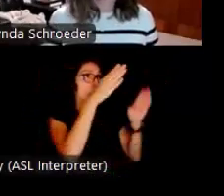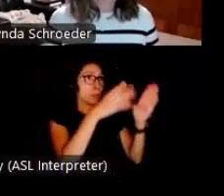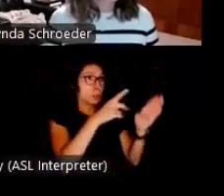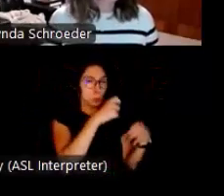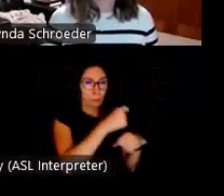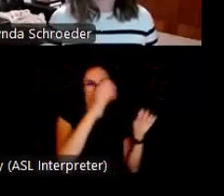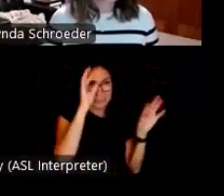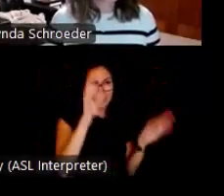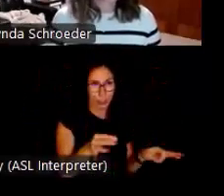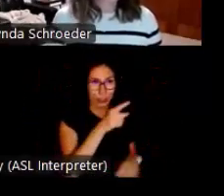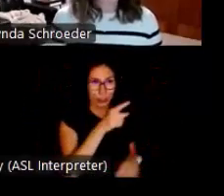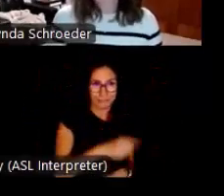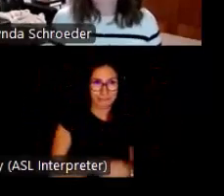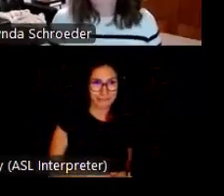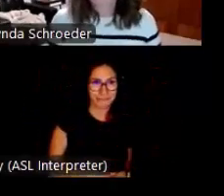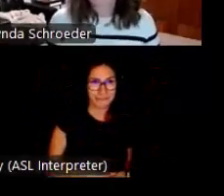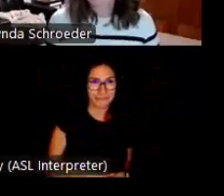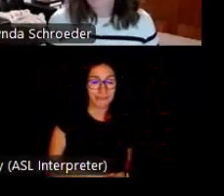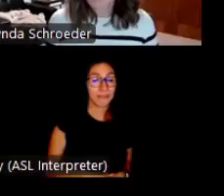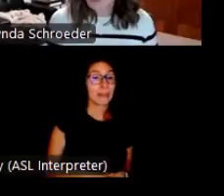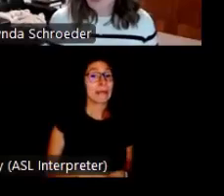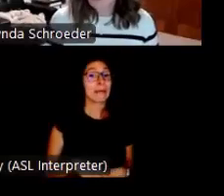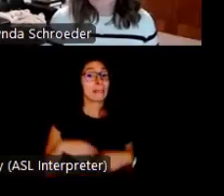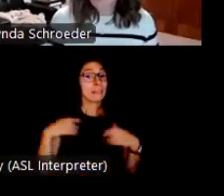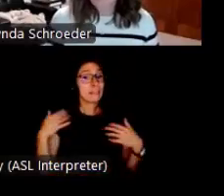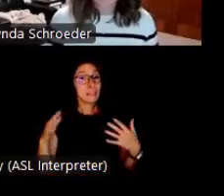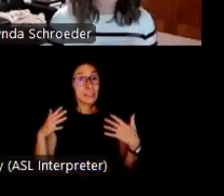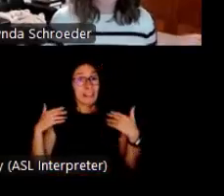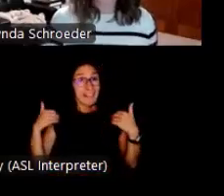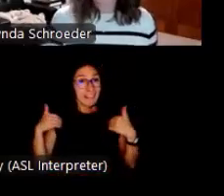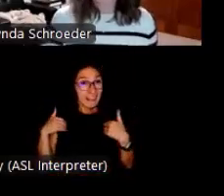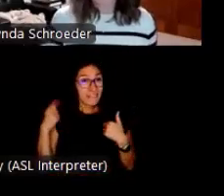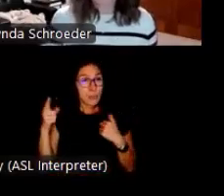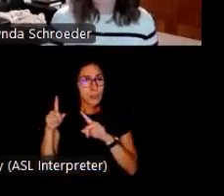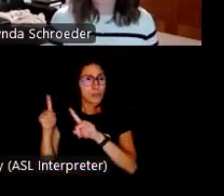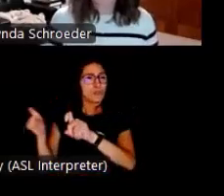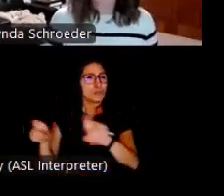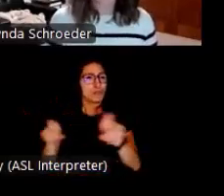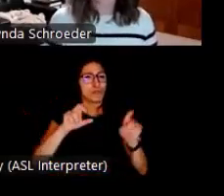A survey was done among health aides and all legislative aides